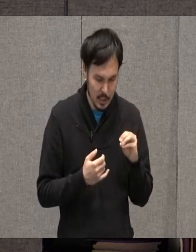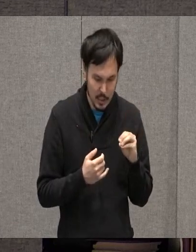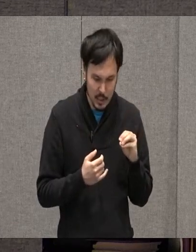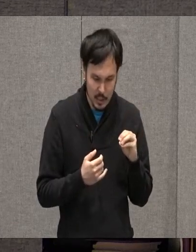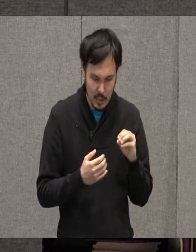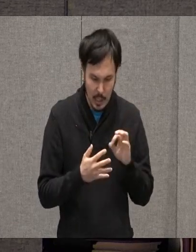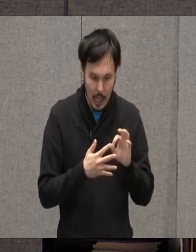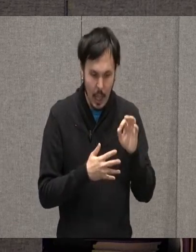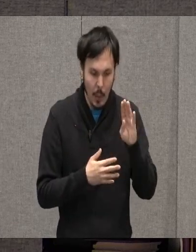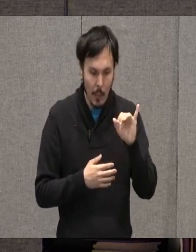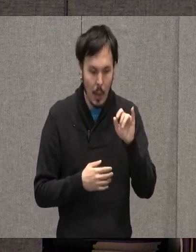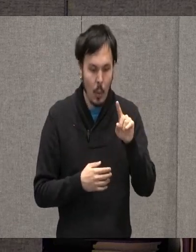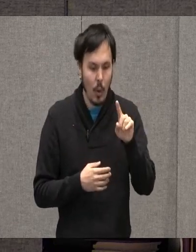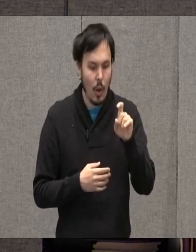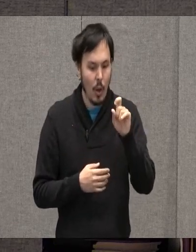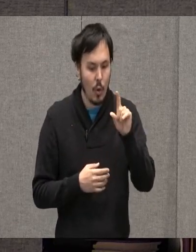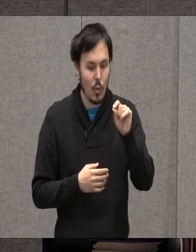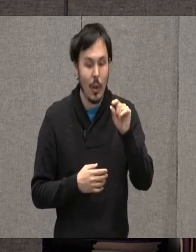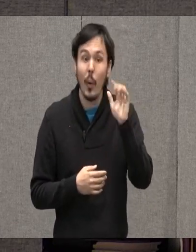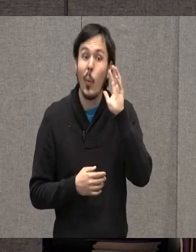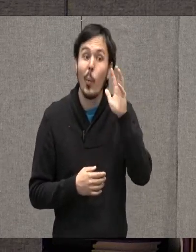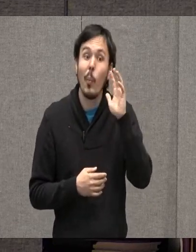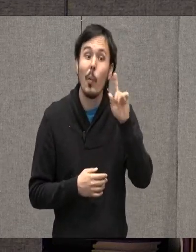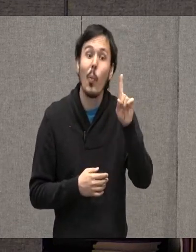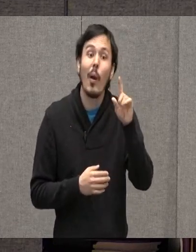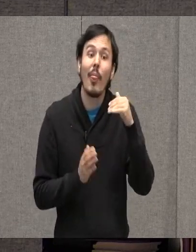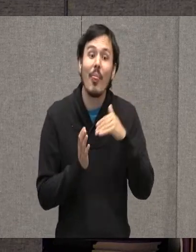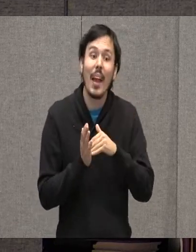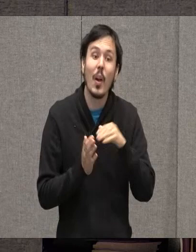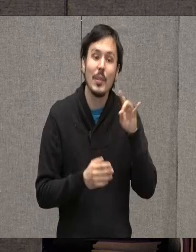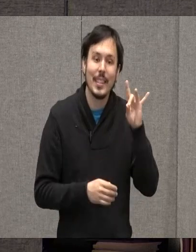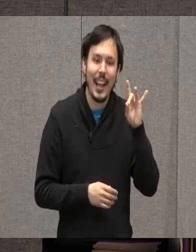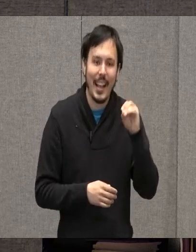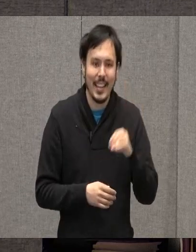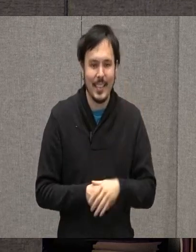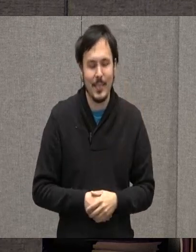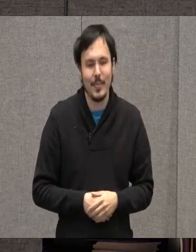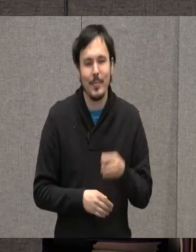1080, that's right we're going over to the next